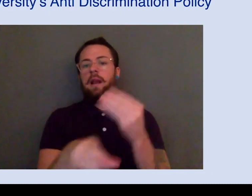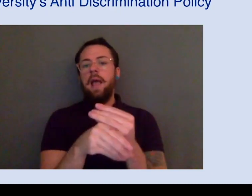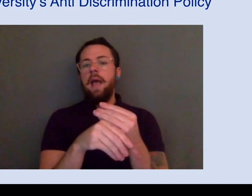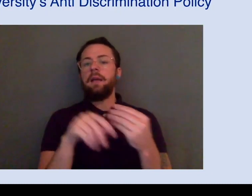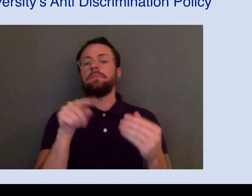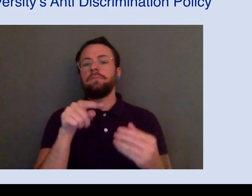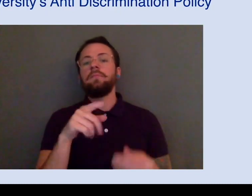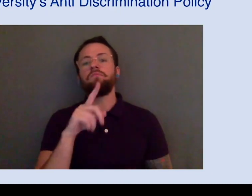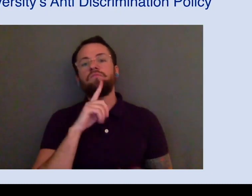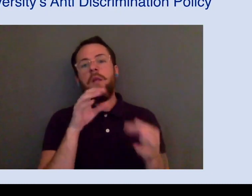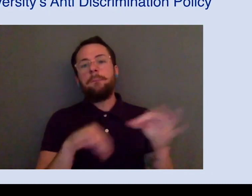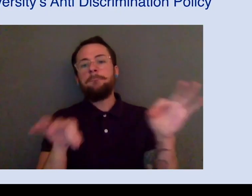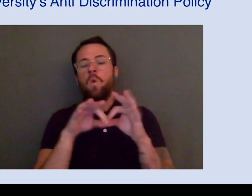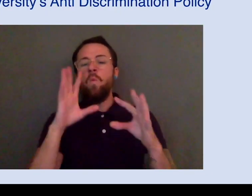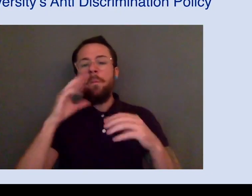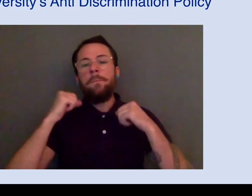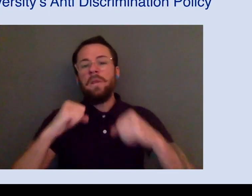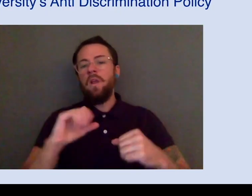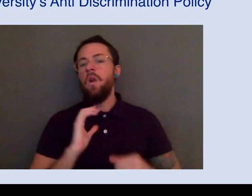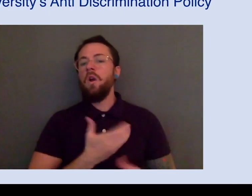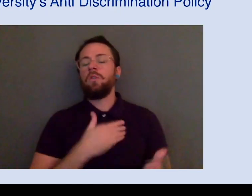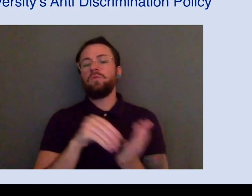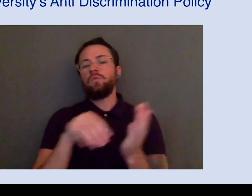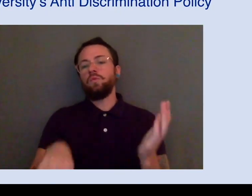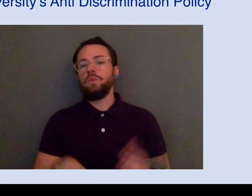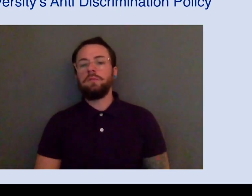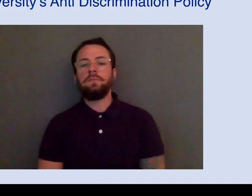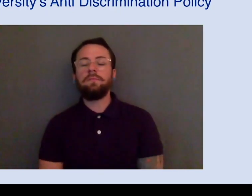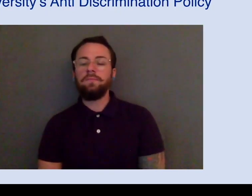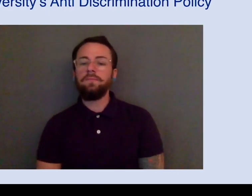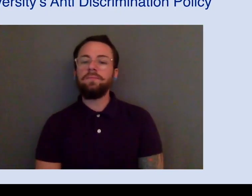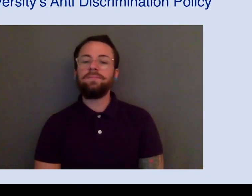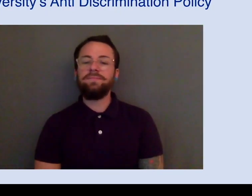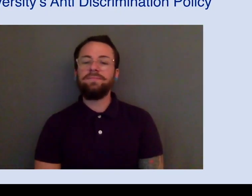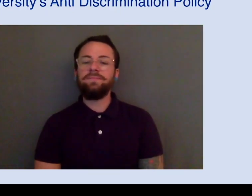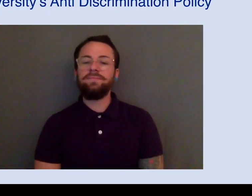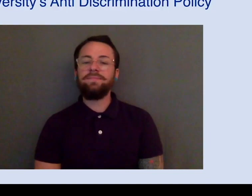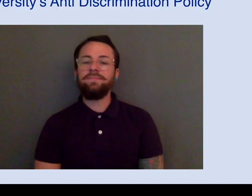If you don't have a similar policy, I would suggest you look at what you have and continue